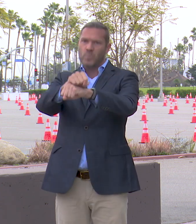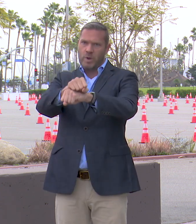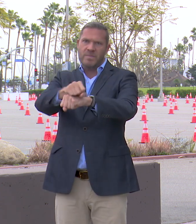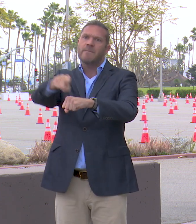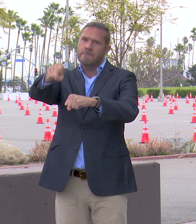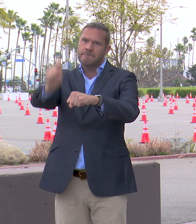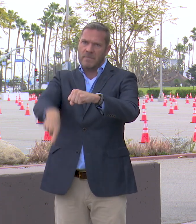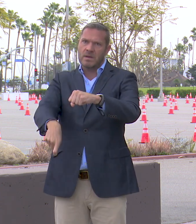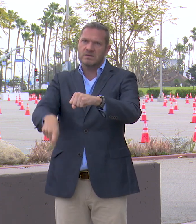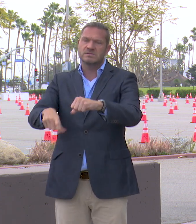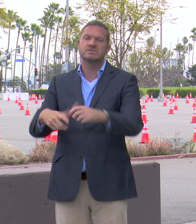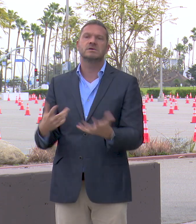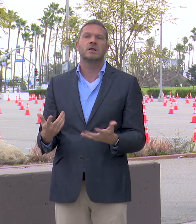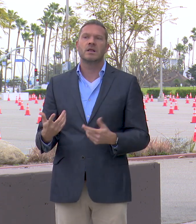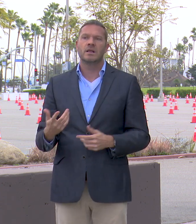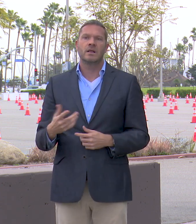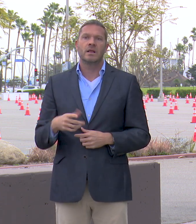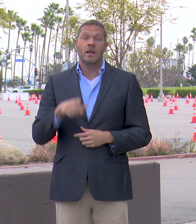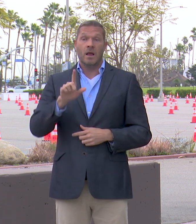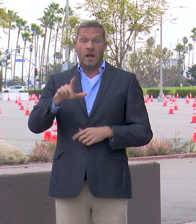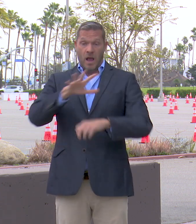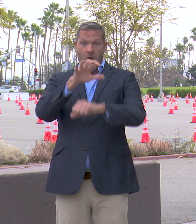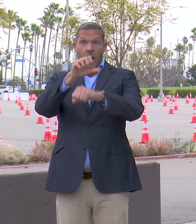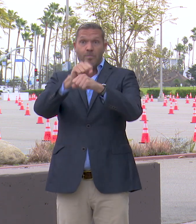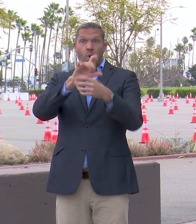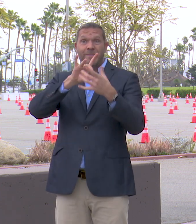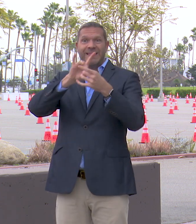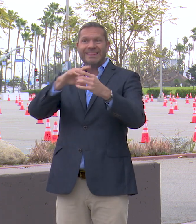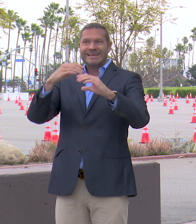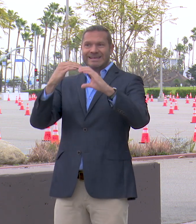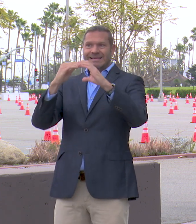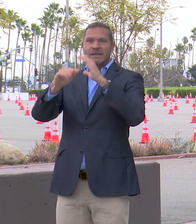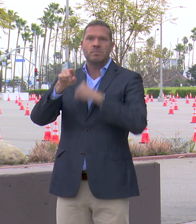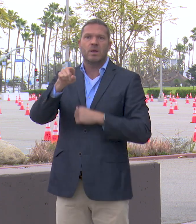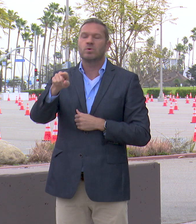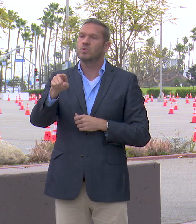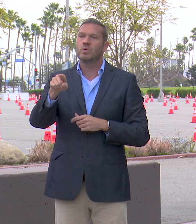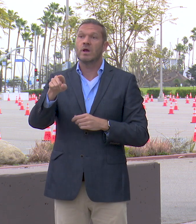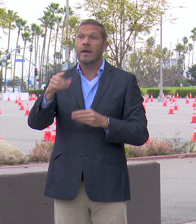It's important that you don't share the appointment link with your family or friends.